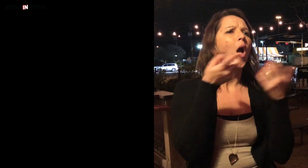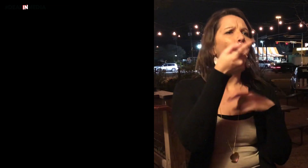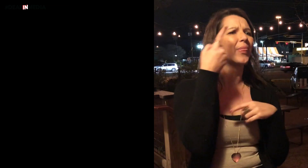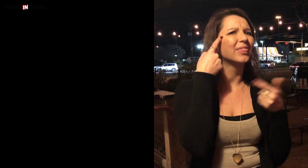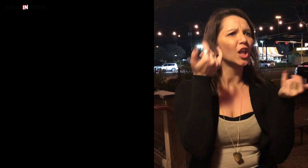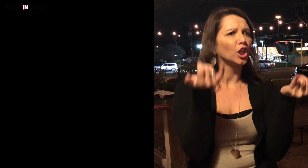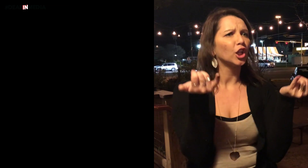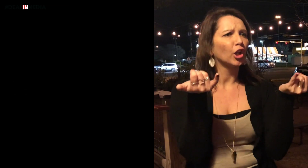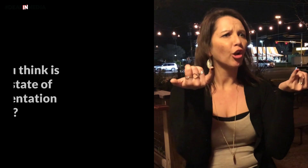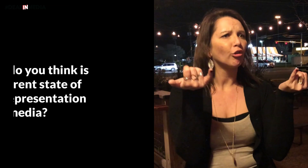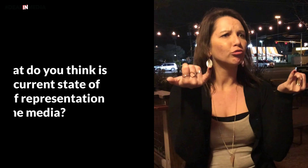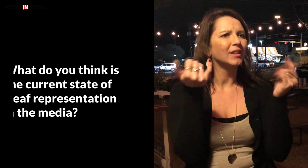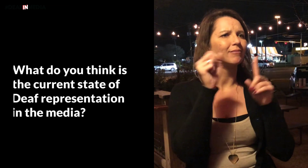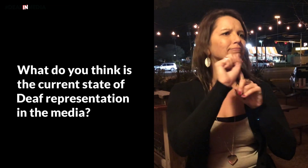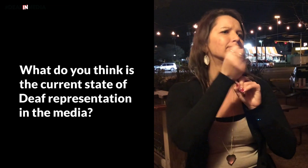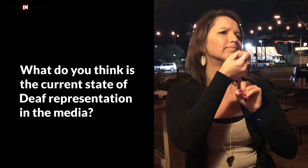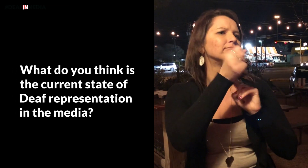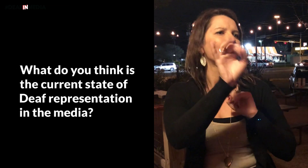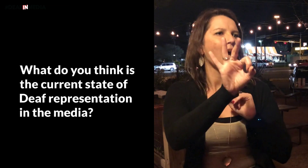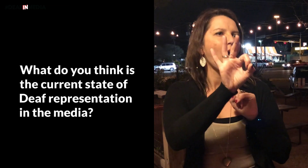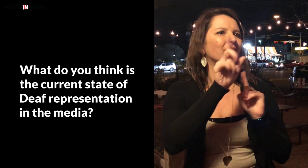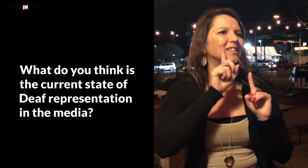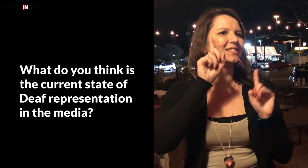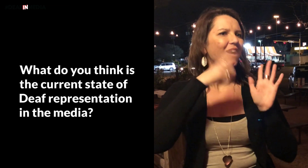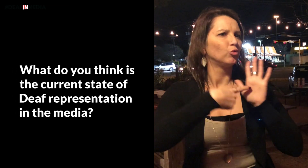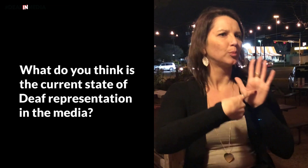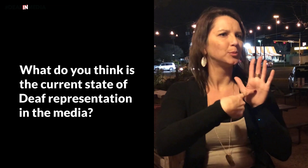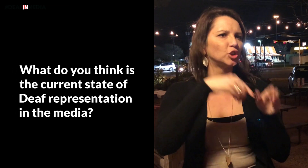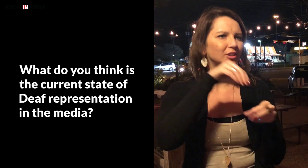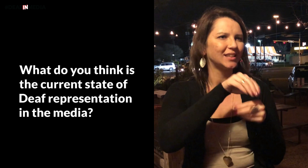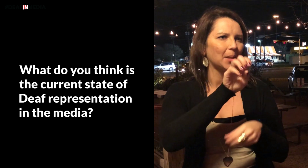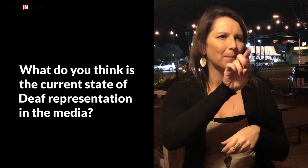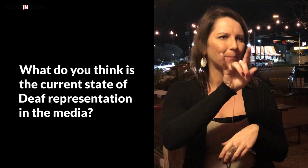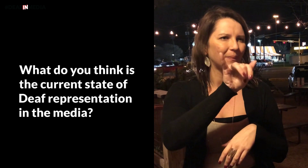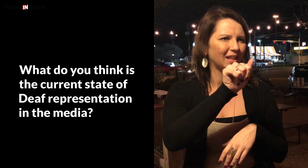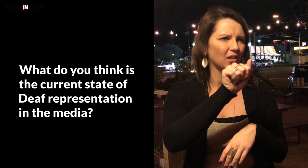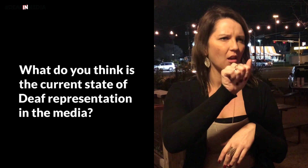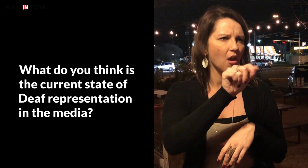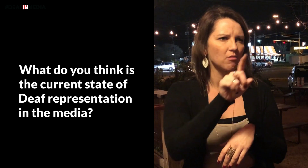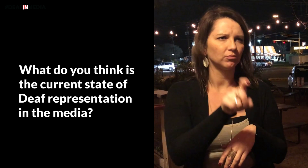What do you think is the current state of Deaf representation in the media?